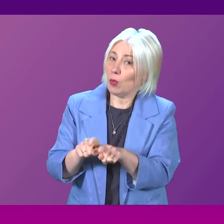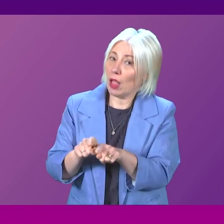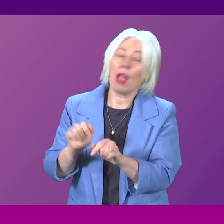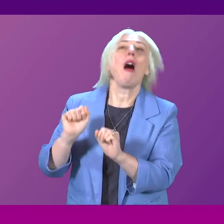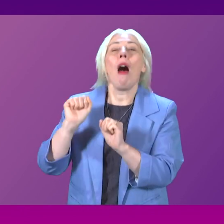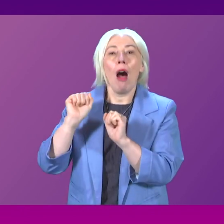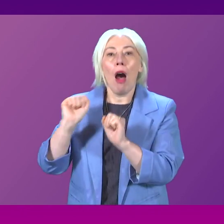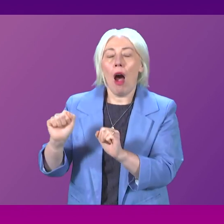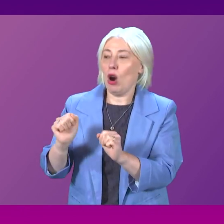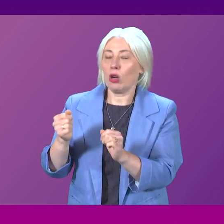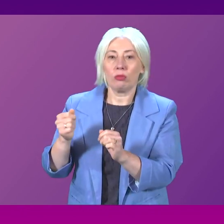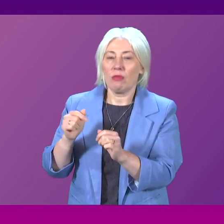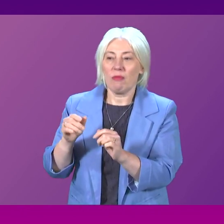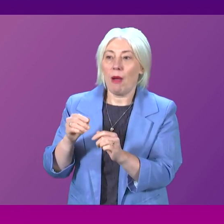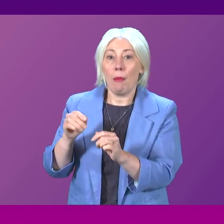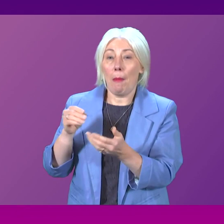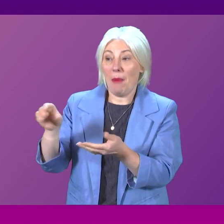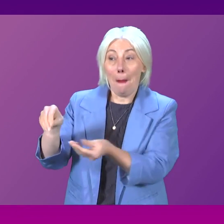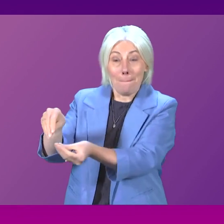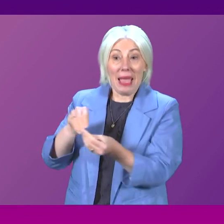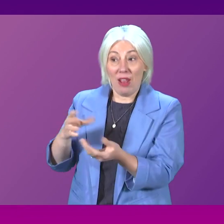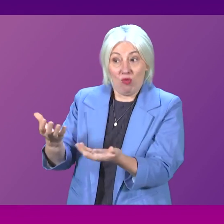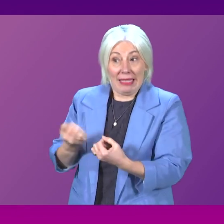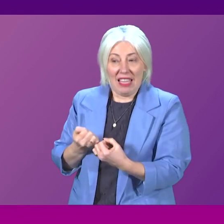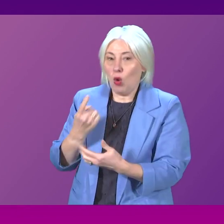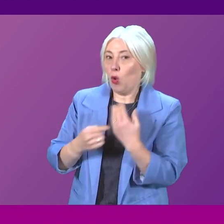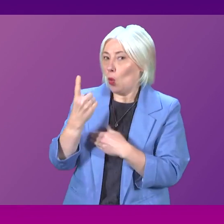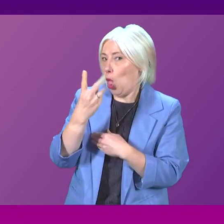She is not recompensed fully by the national health service or by social care.